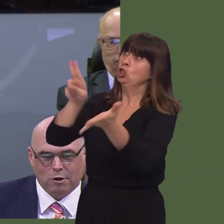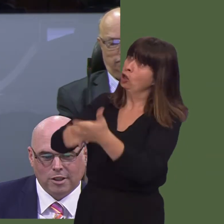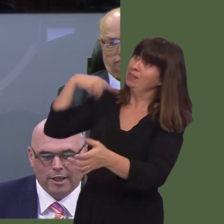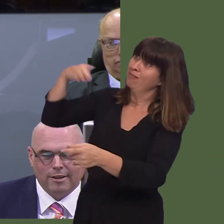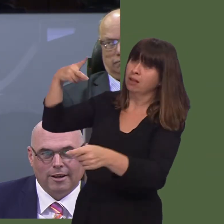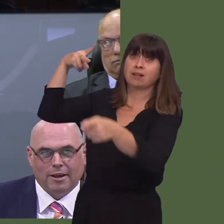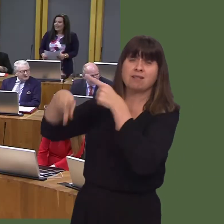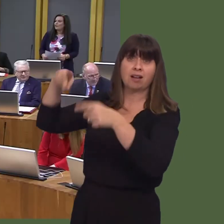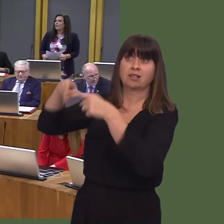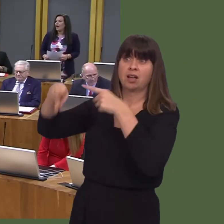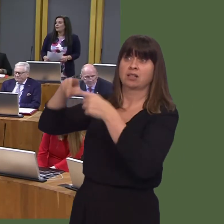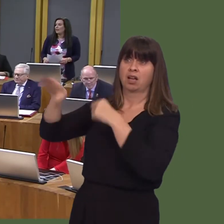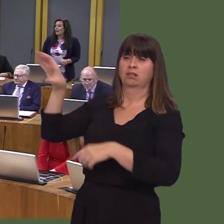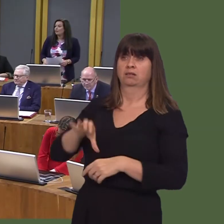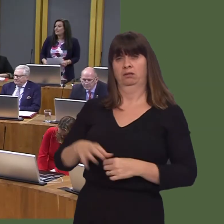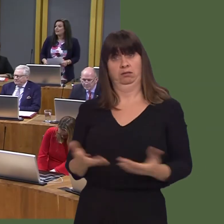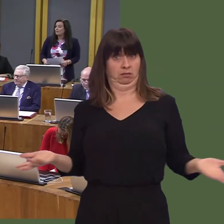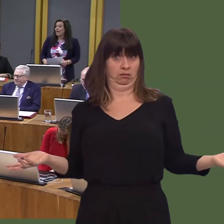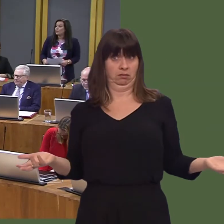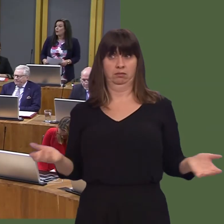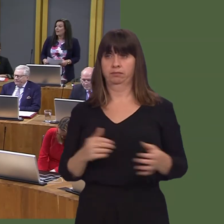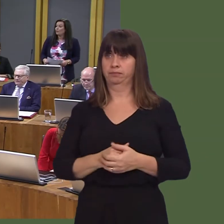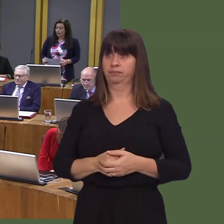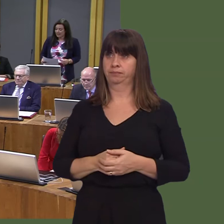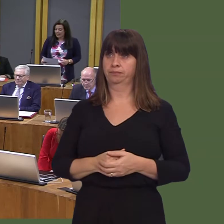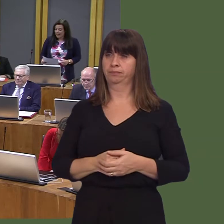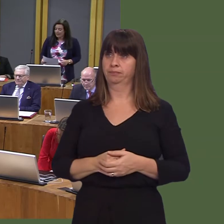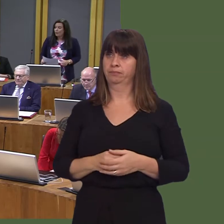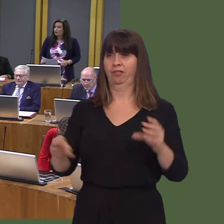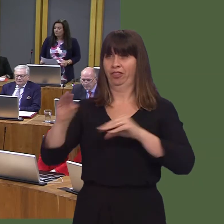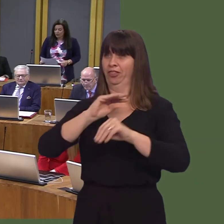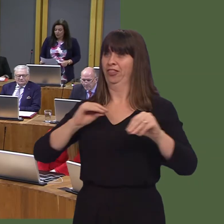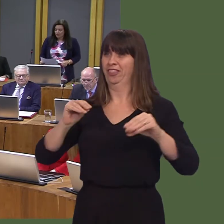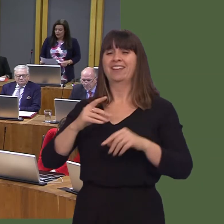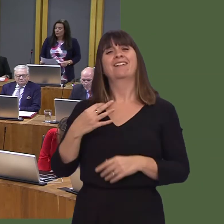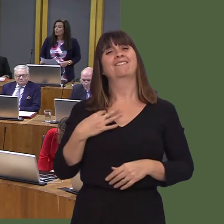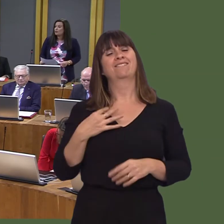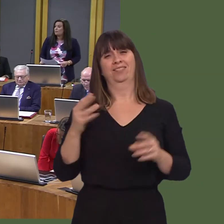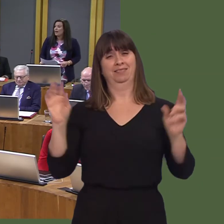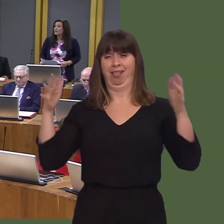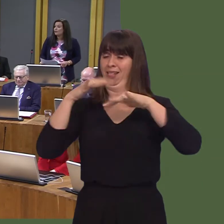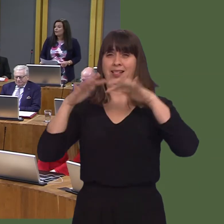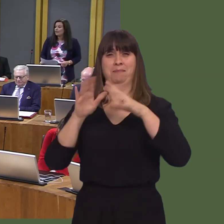Vikki Howells AM: Leader of the house, I recently met with volunteers involved in preserving